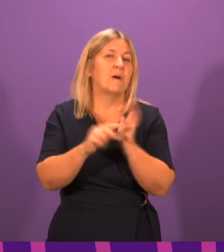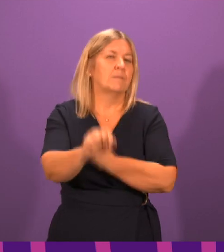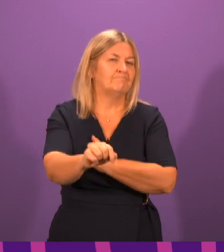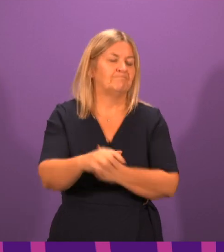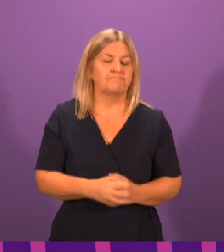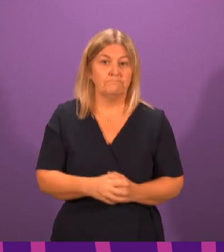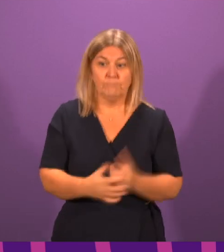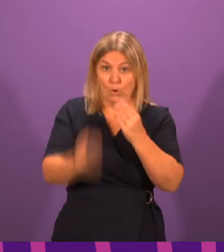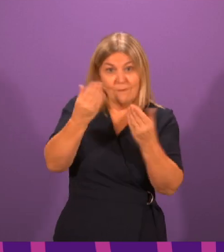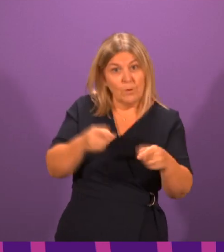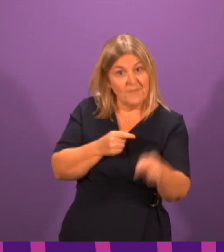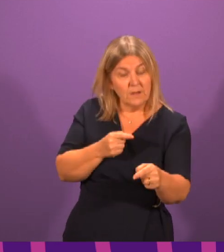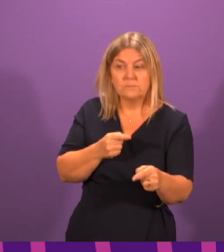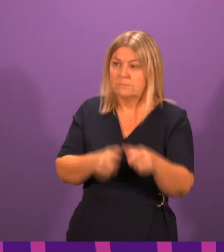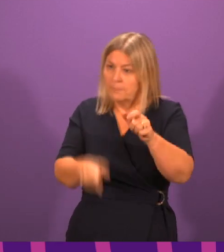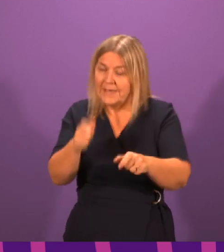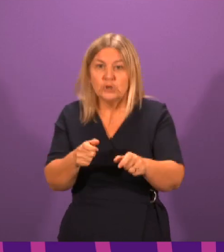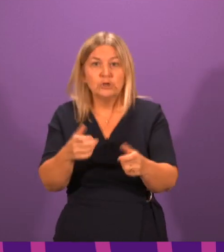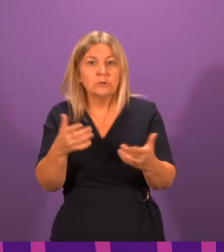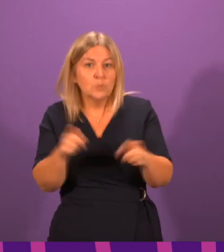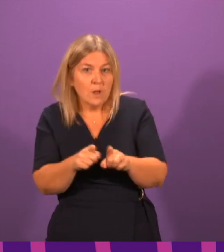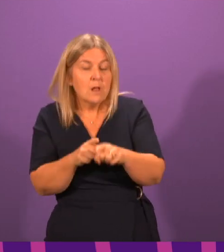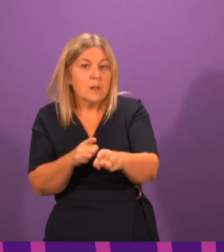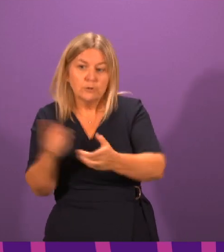from which we will learn lessons, from patients as well as from the service. We then aim for